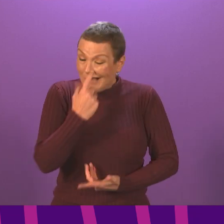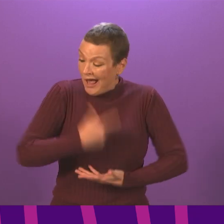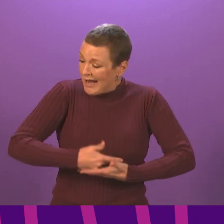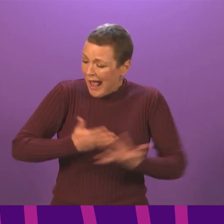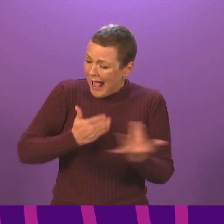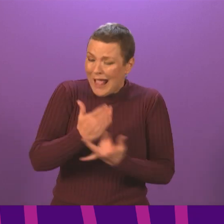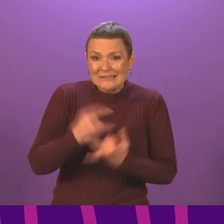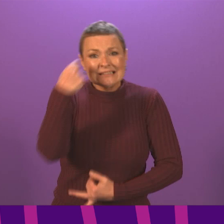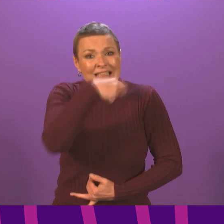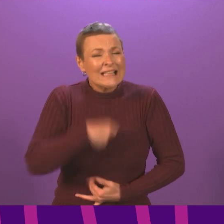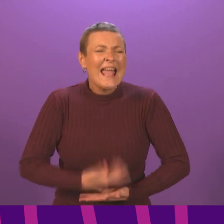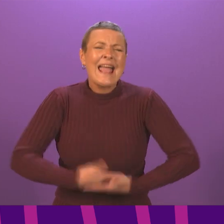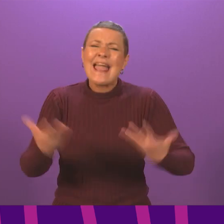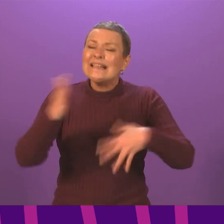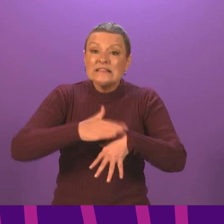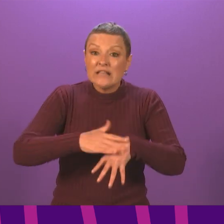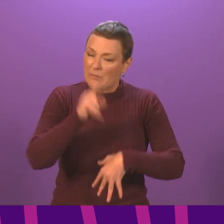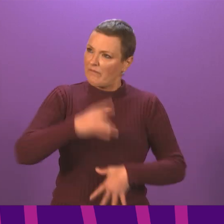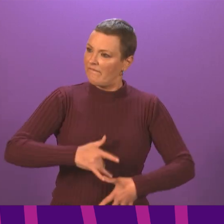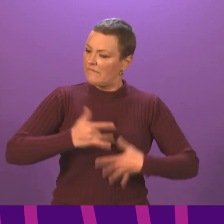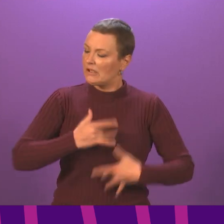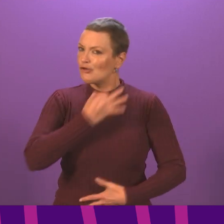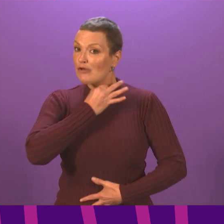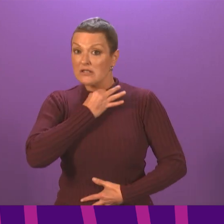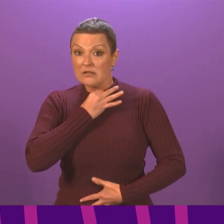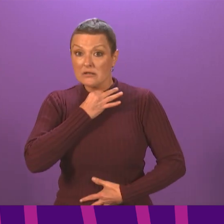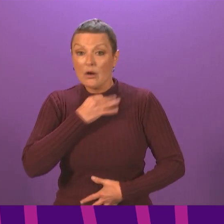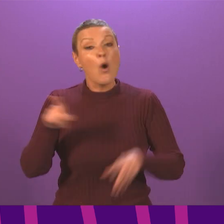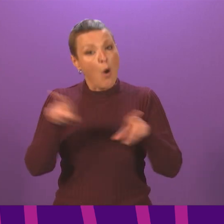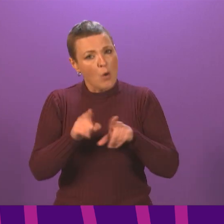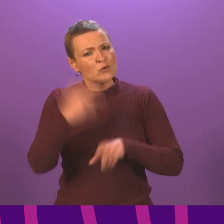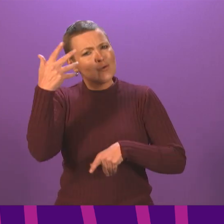at risk of infection. In addition, enhanced surveillance in schools has been undertaken